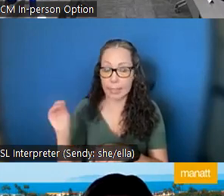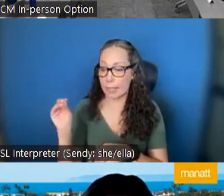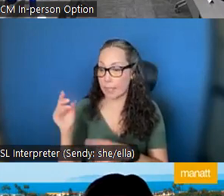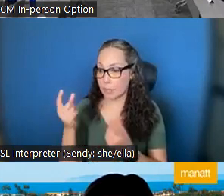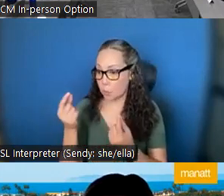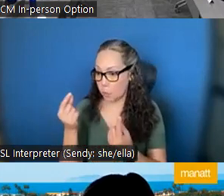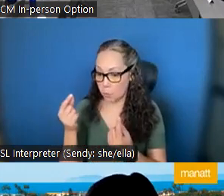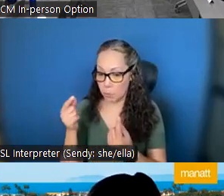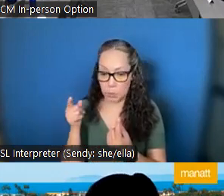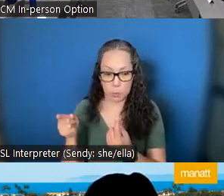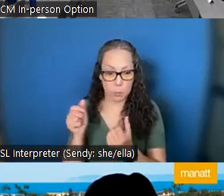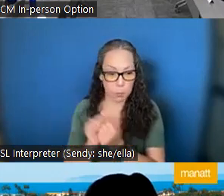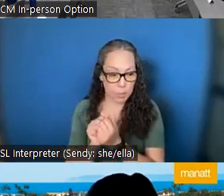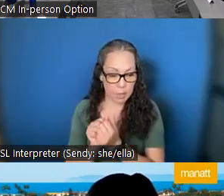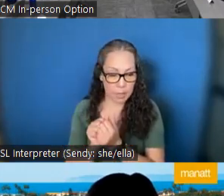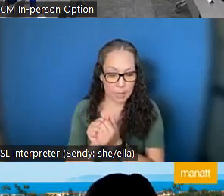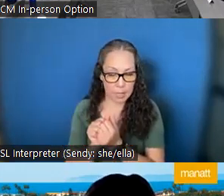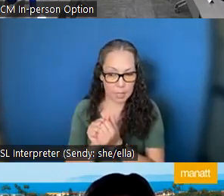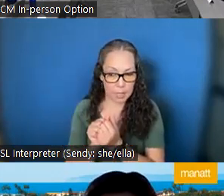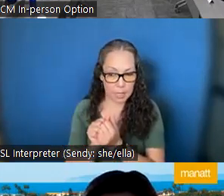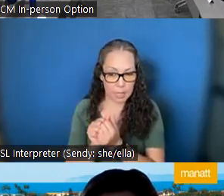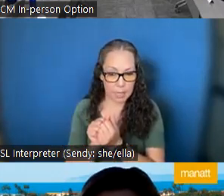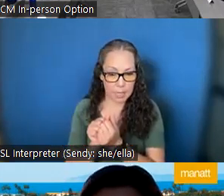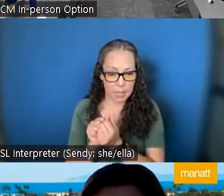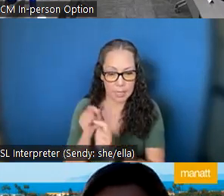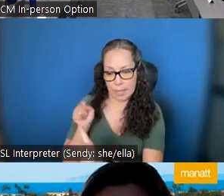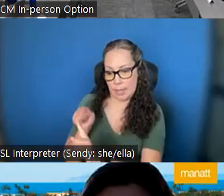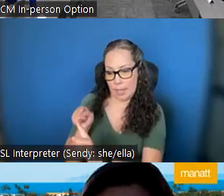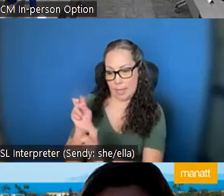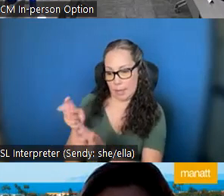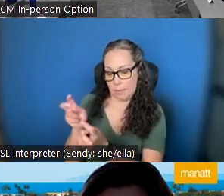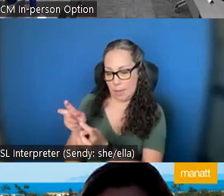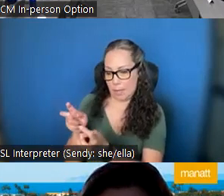um and also building on just the conversation we had about Mark go and Department of Health and